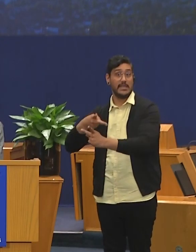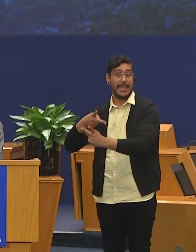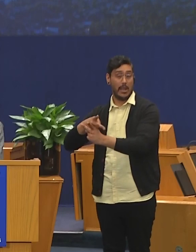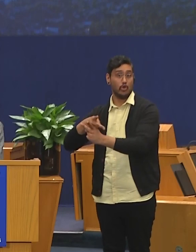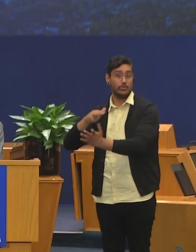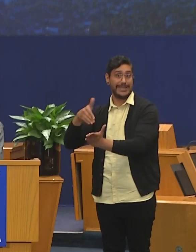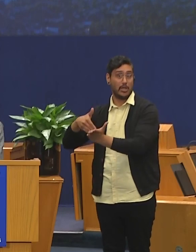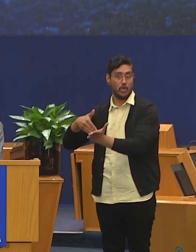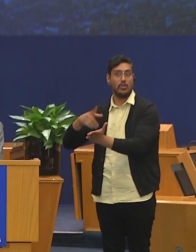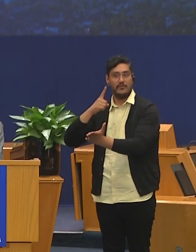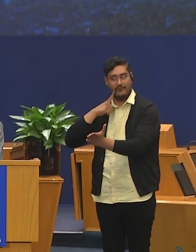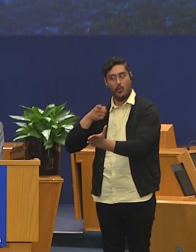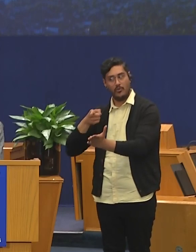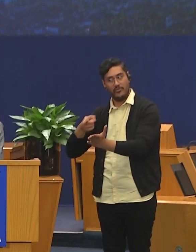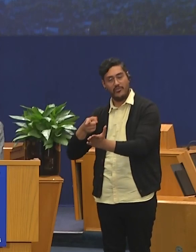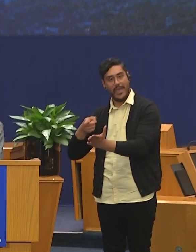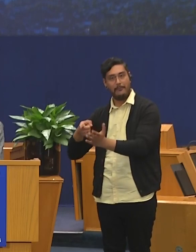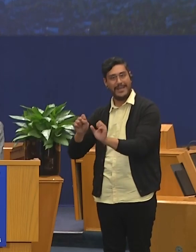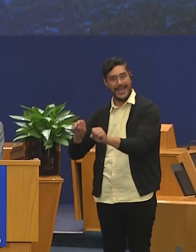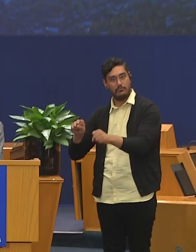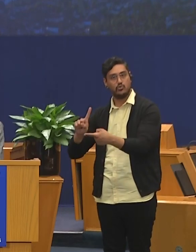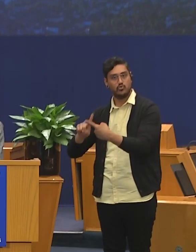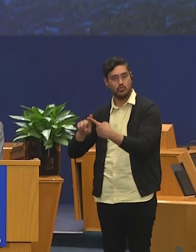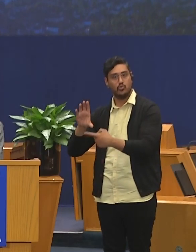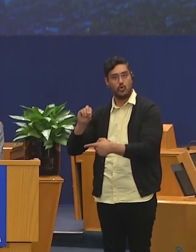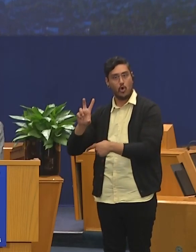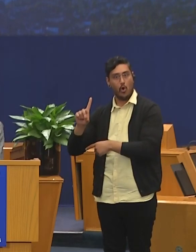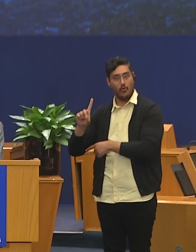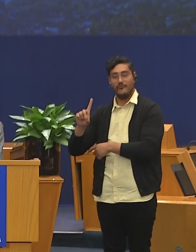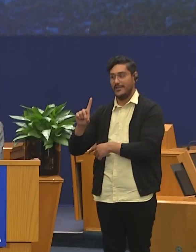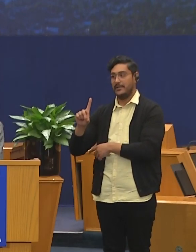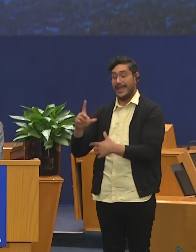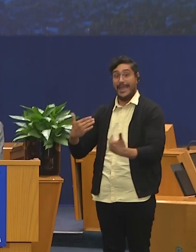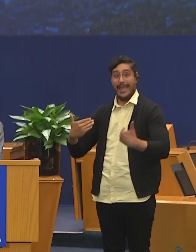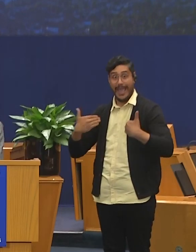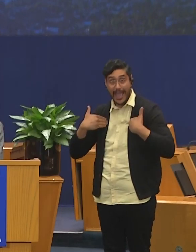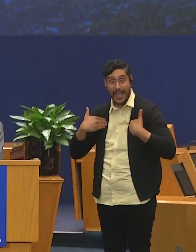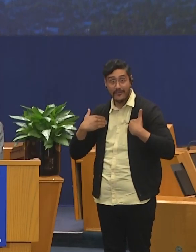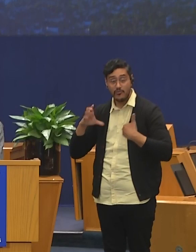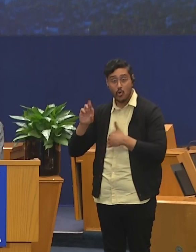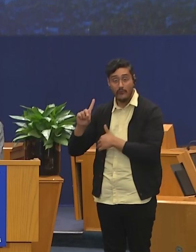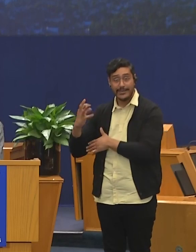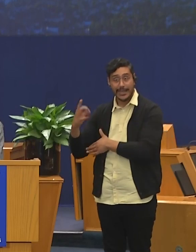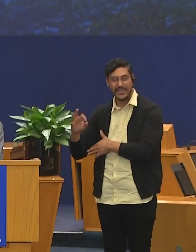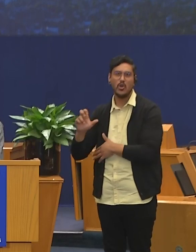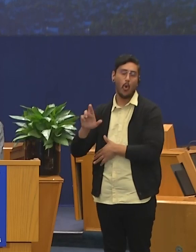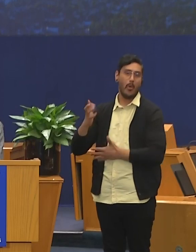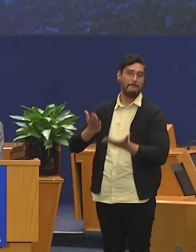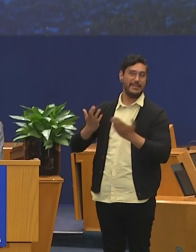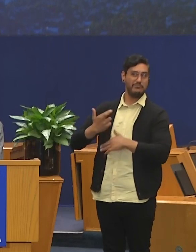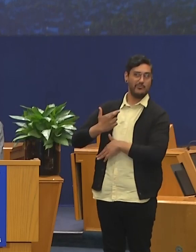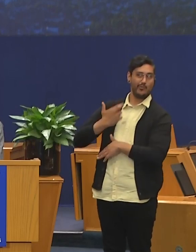CARE SITES THAT ARE UNDER DEVELOPMENT TO BE ABLE TO HANDLE COVID POSITIVE PATIENTS OR